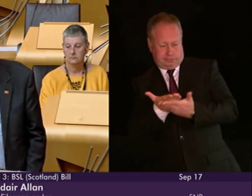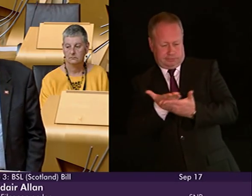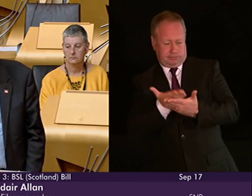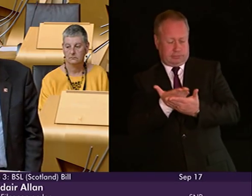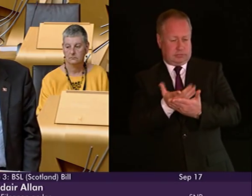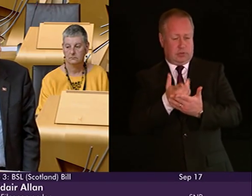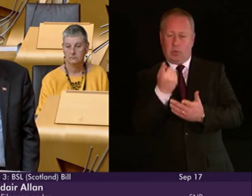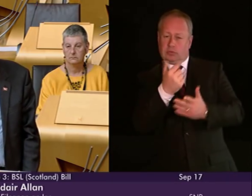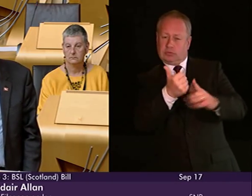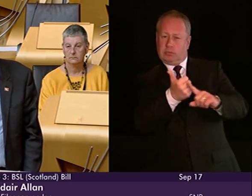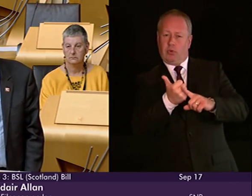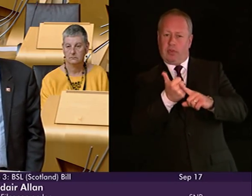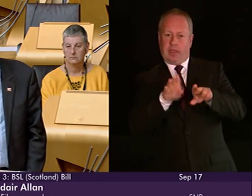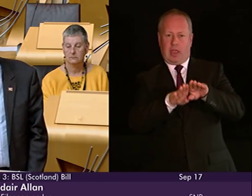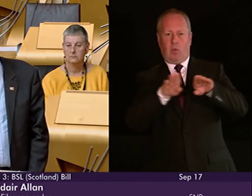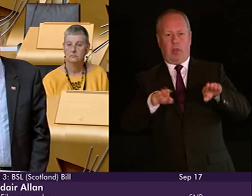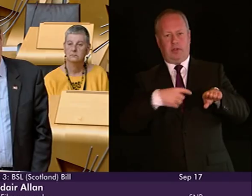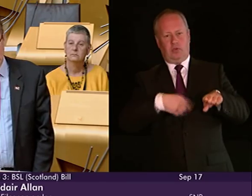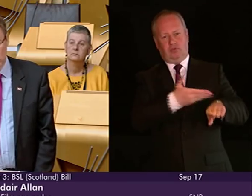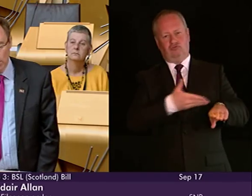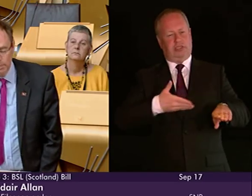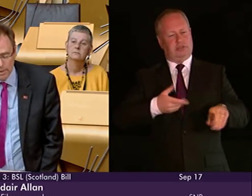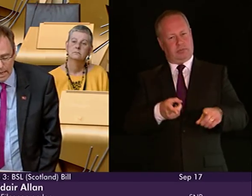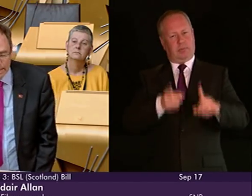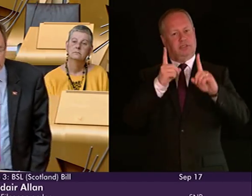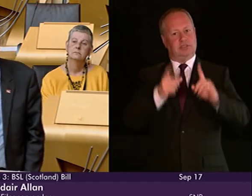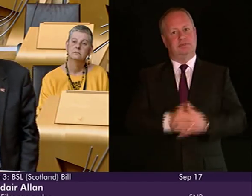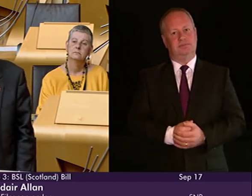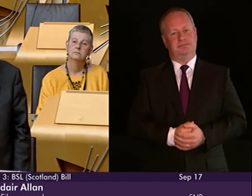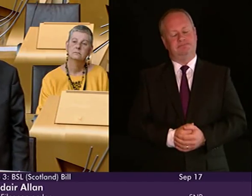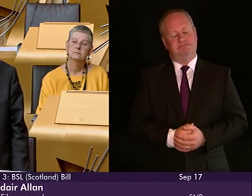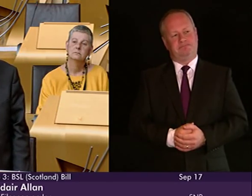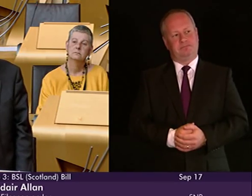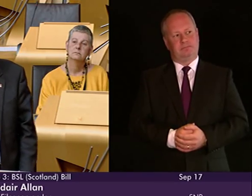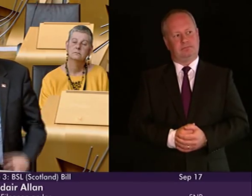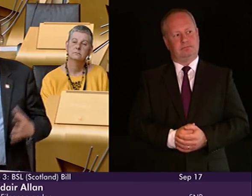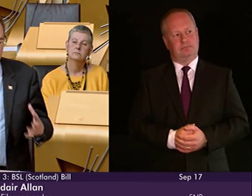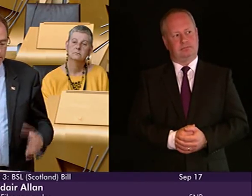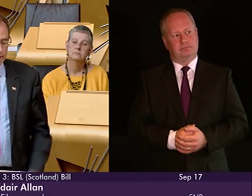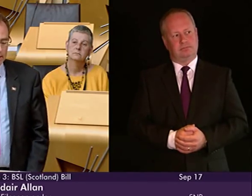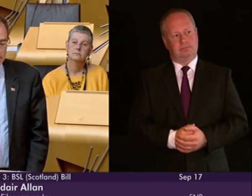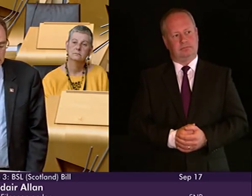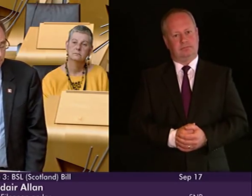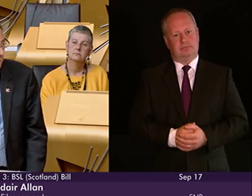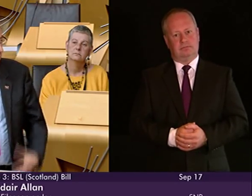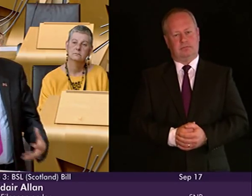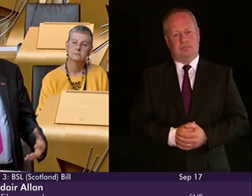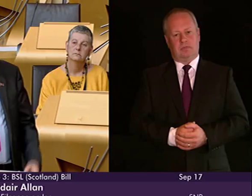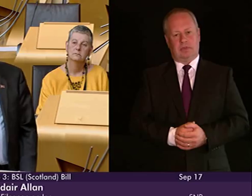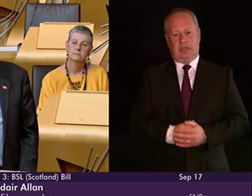Equality and Human Rights Commission. I do not for a moment claim that the existence